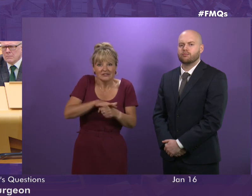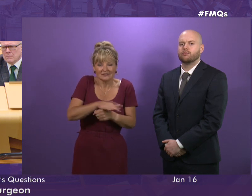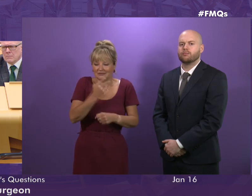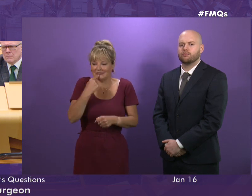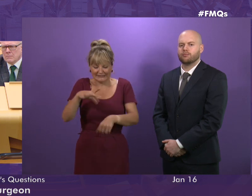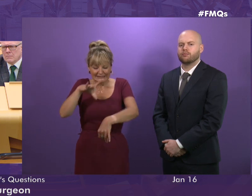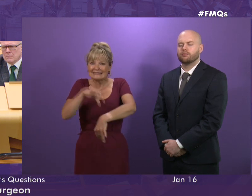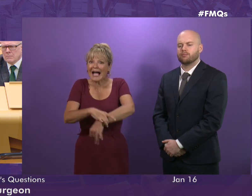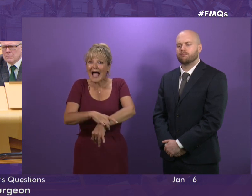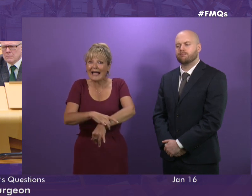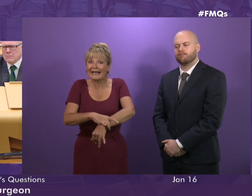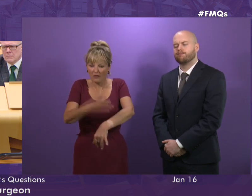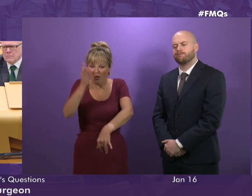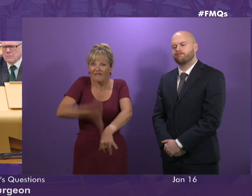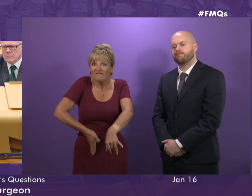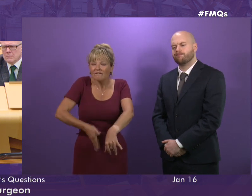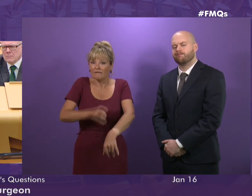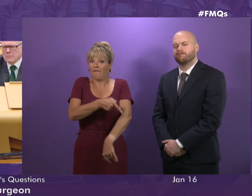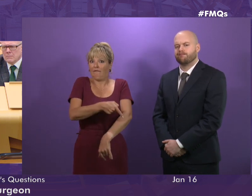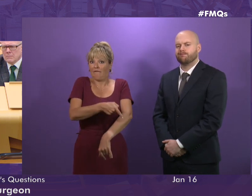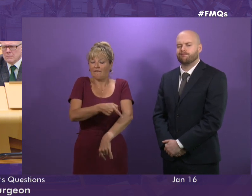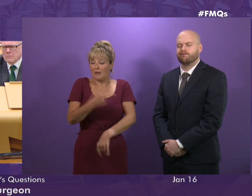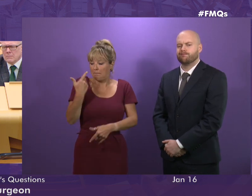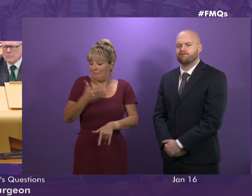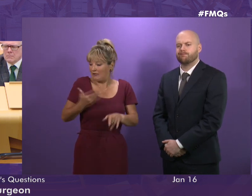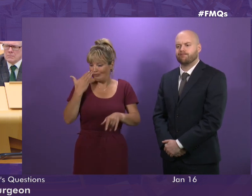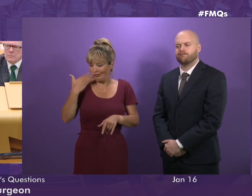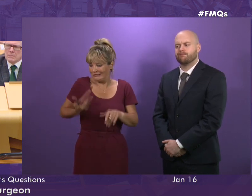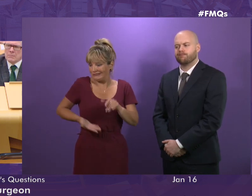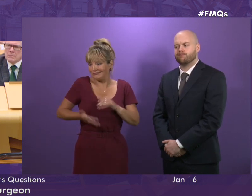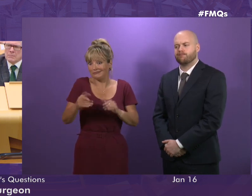a tag was removed, and the legislation that was recently passed by Parliament that created